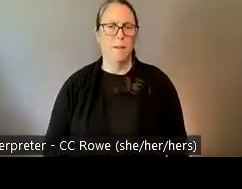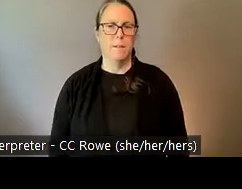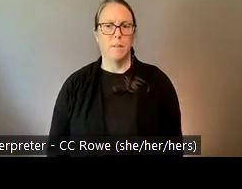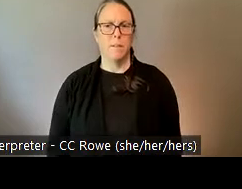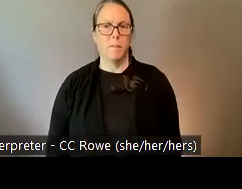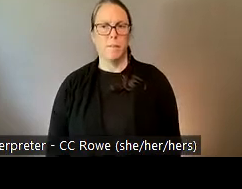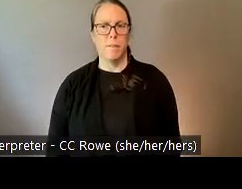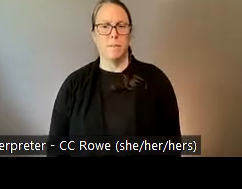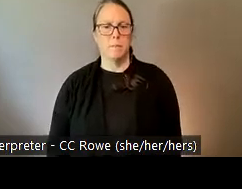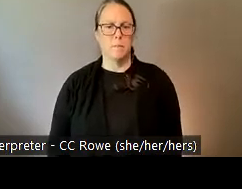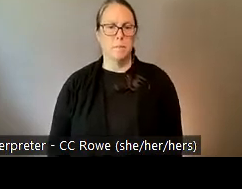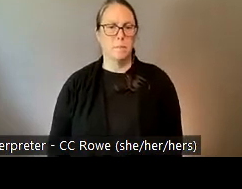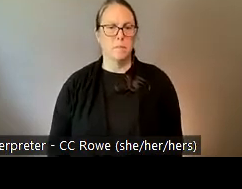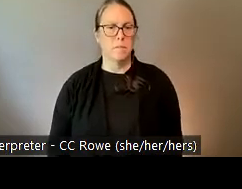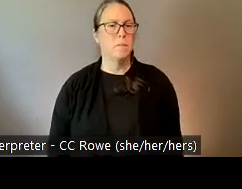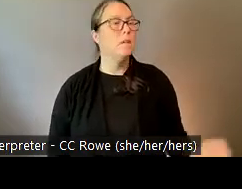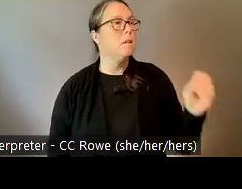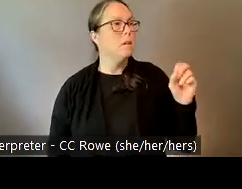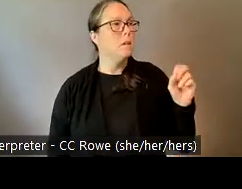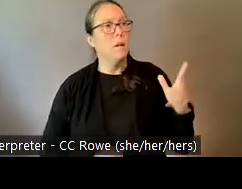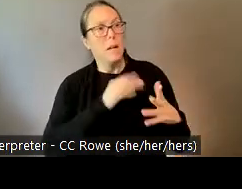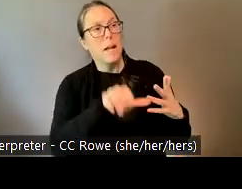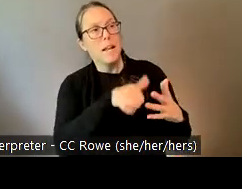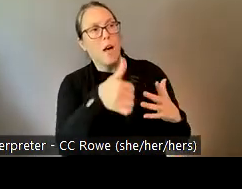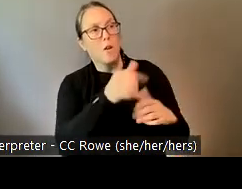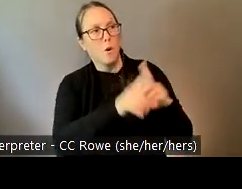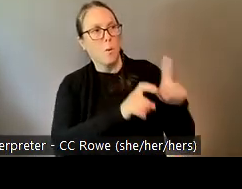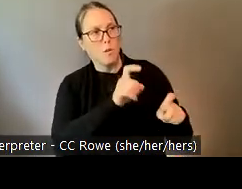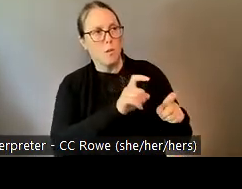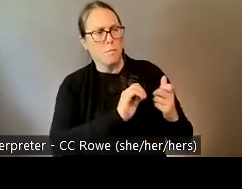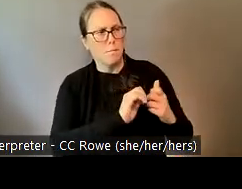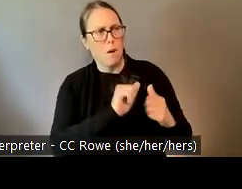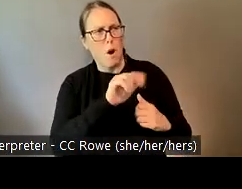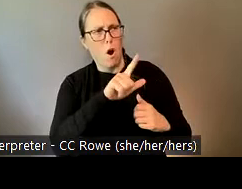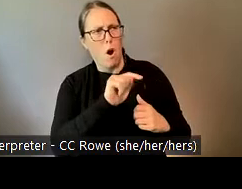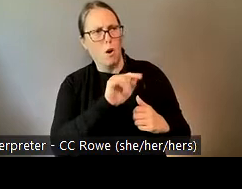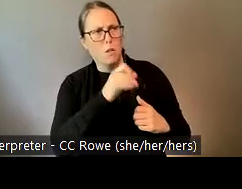And then a follow up to the alt text question, how is alt different than image description?